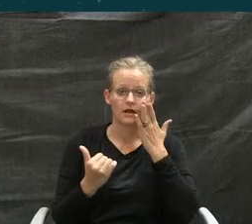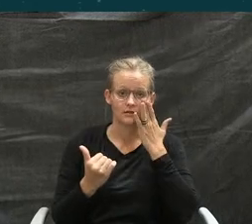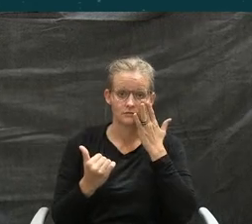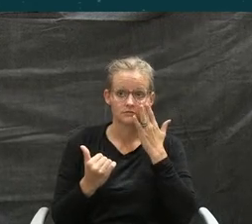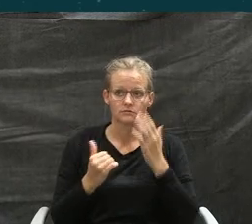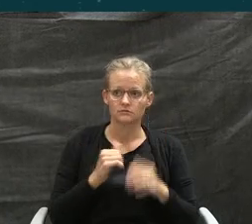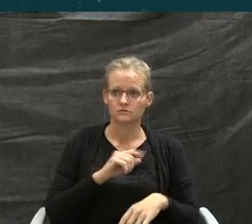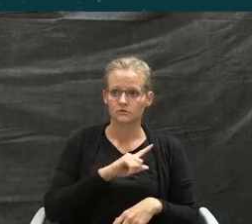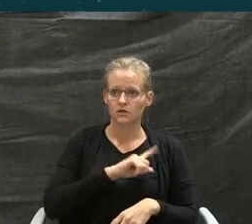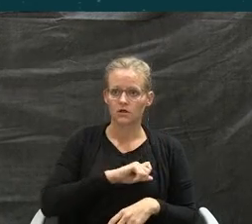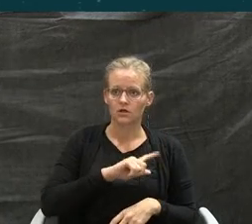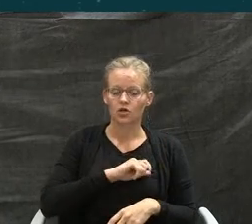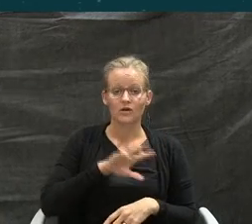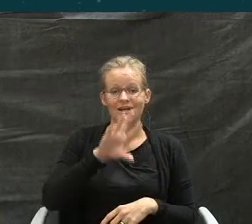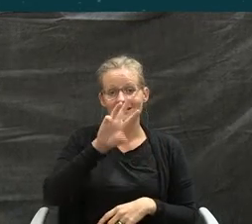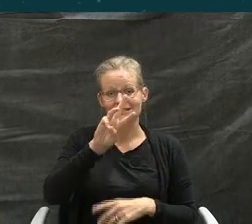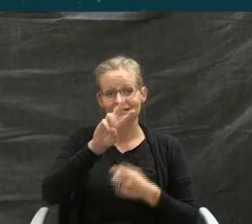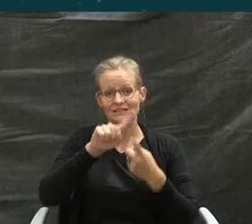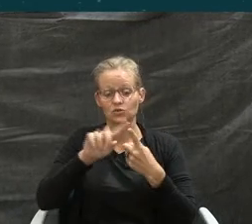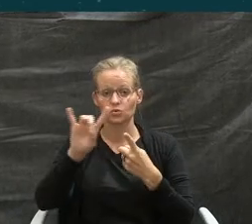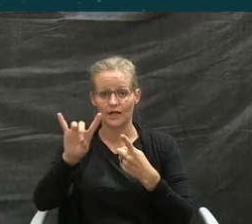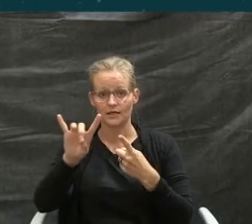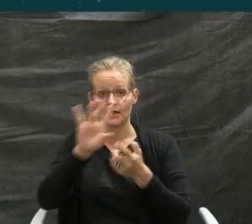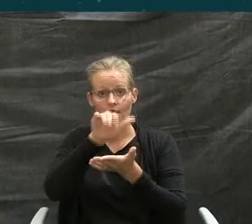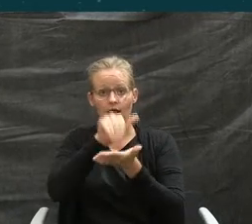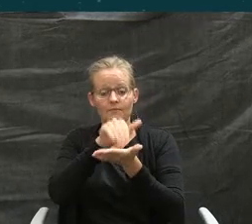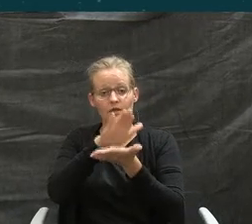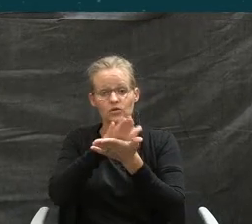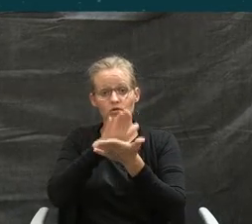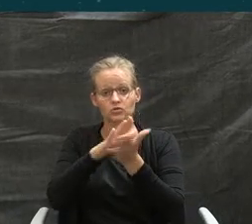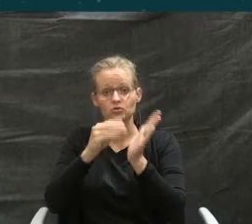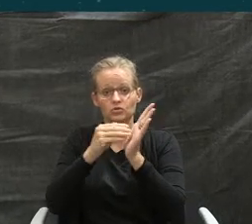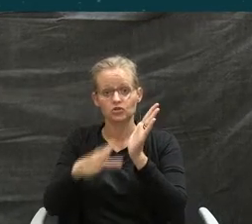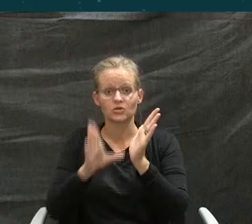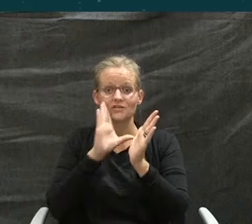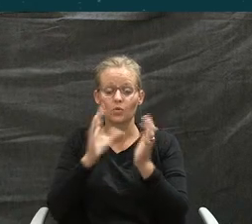The middle school students will have two days in school.